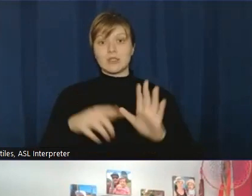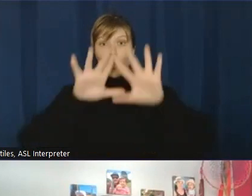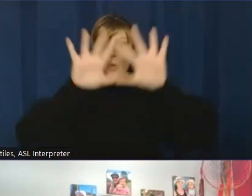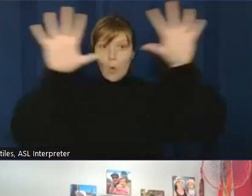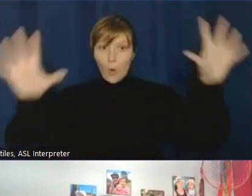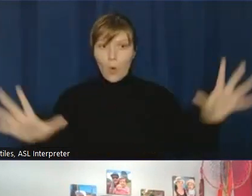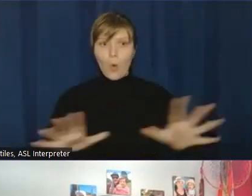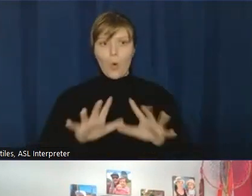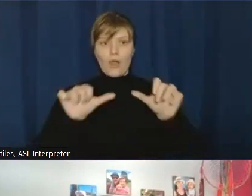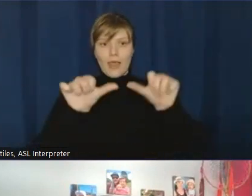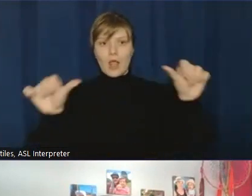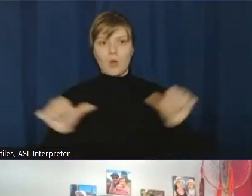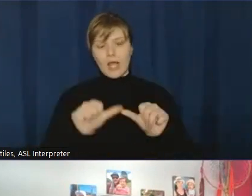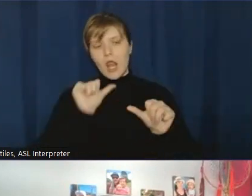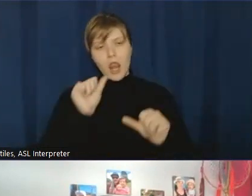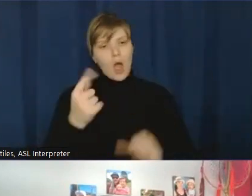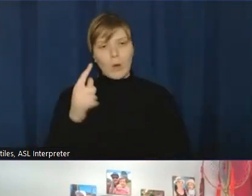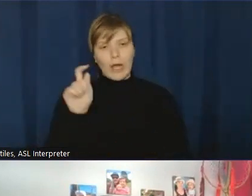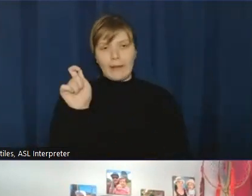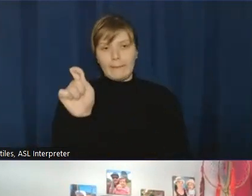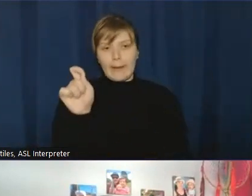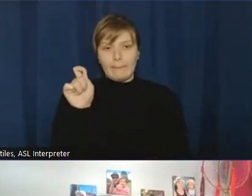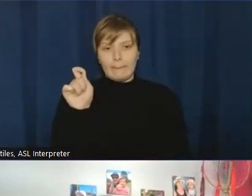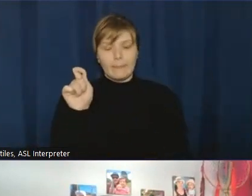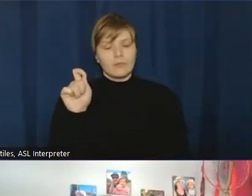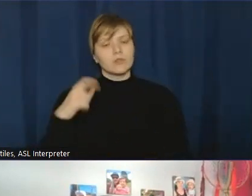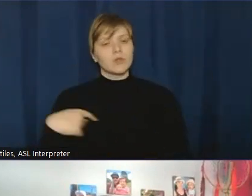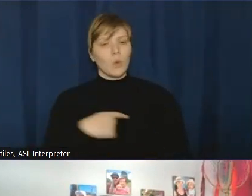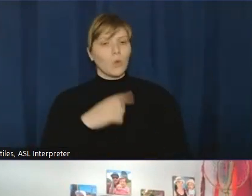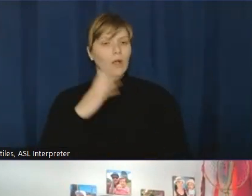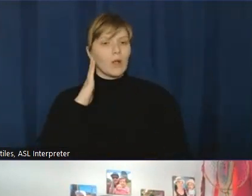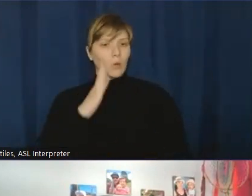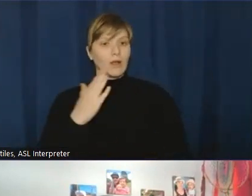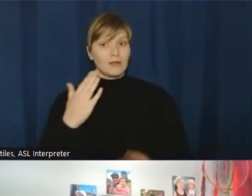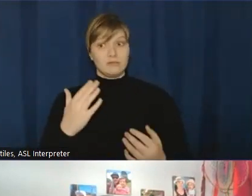than just a dropped pin. We are looking at ways to improve it and make it a more useful tool.